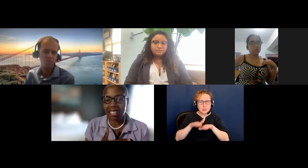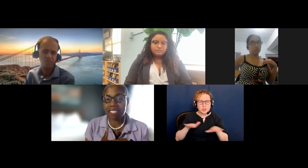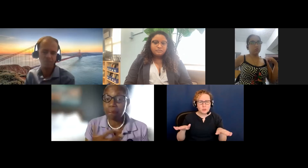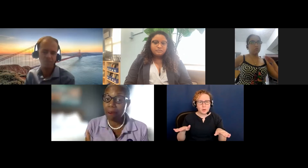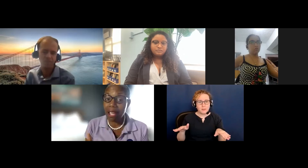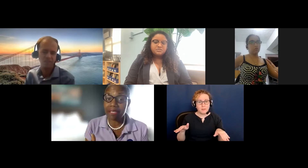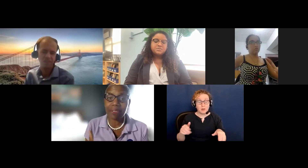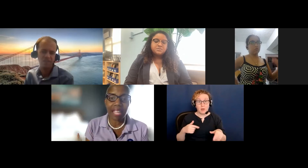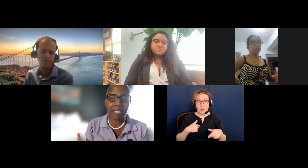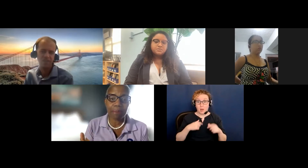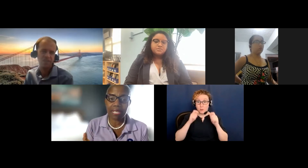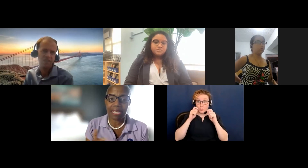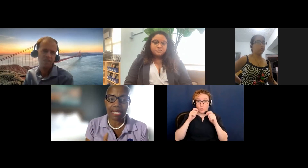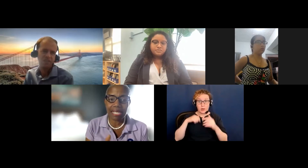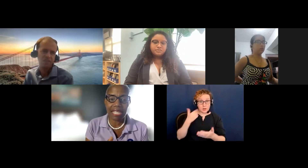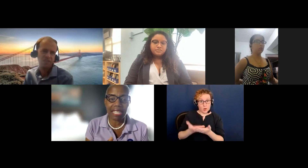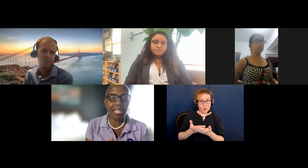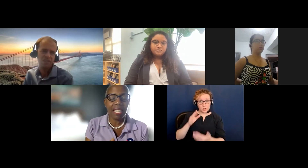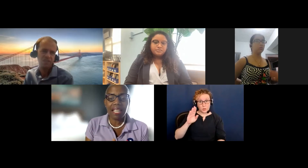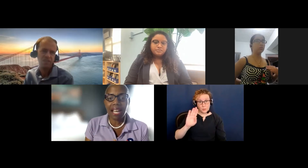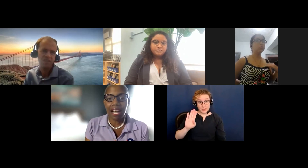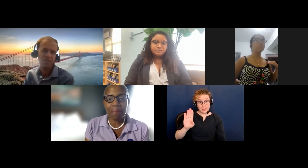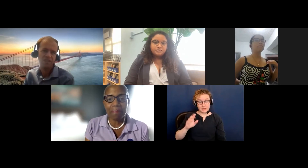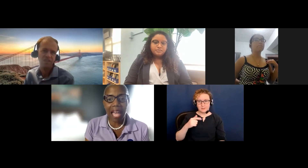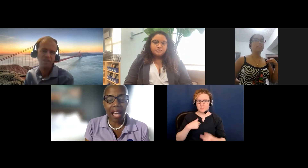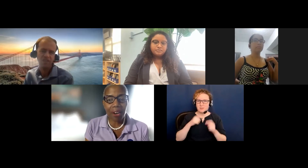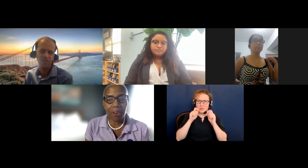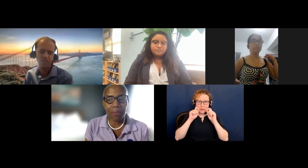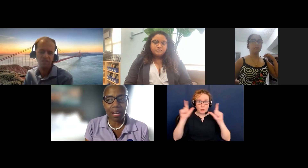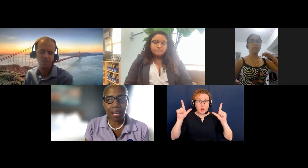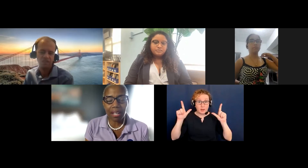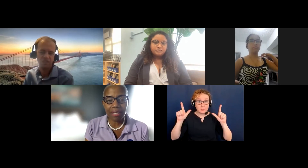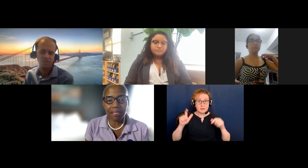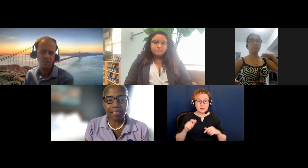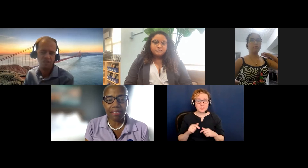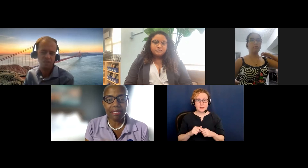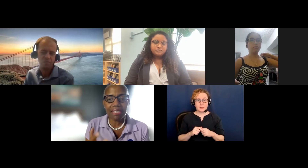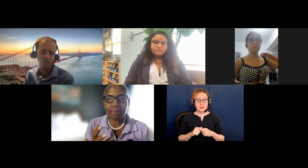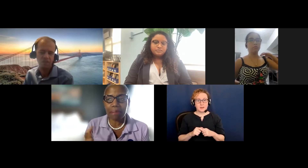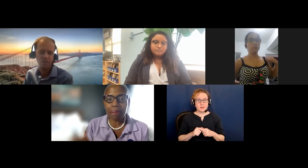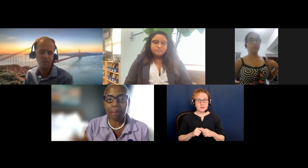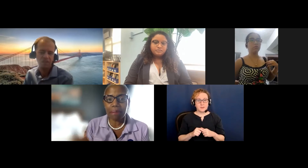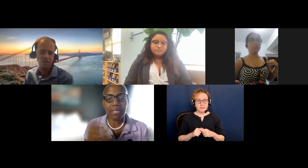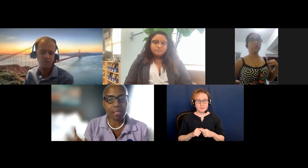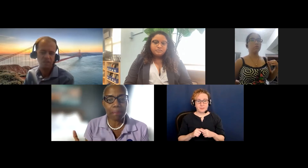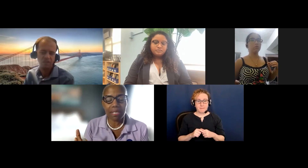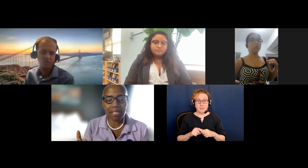surprised when I got to Belize to see how people with disabilities